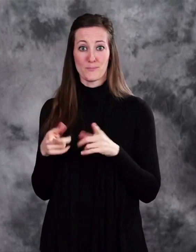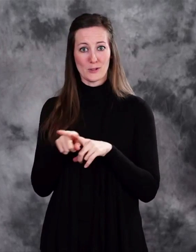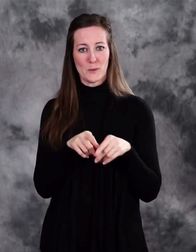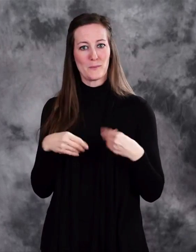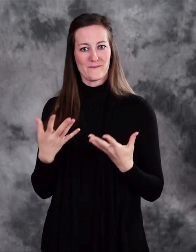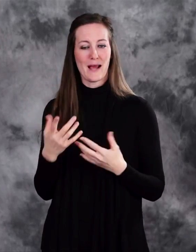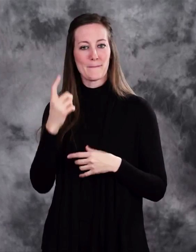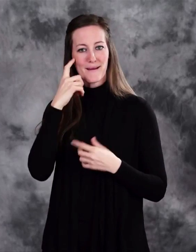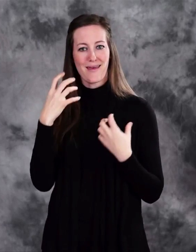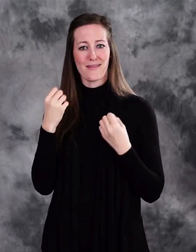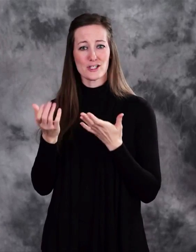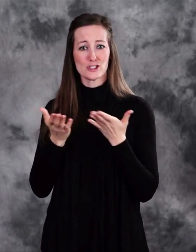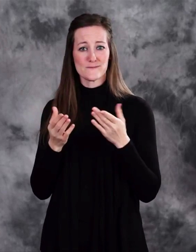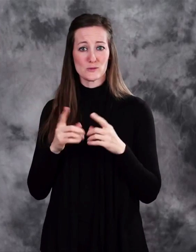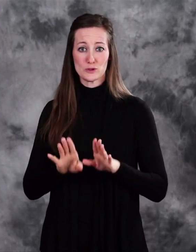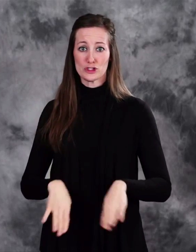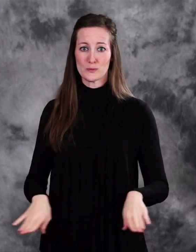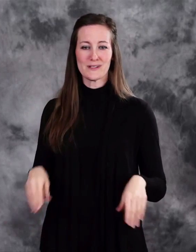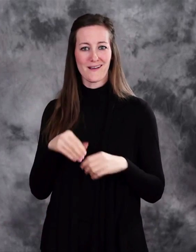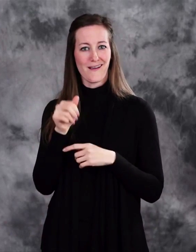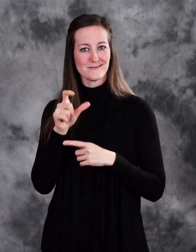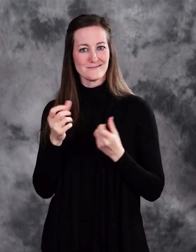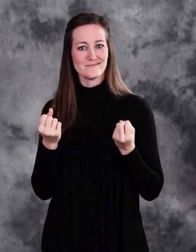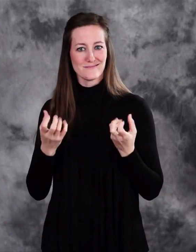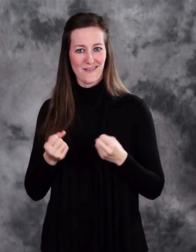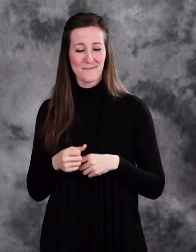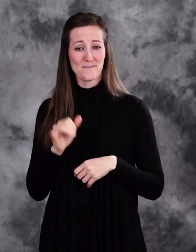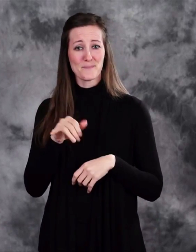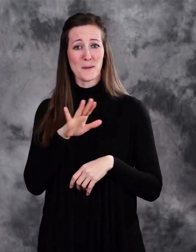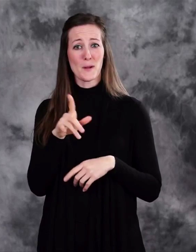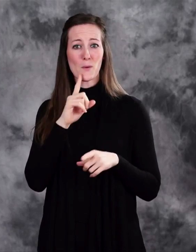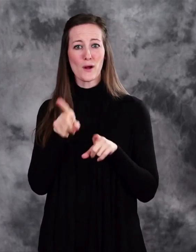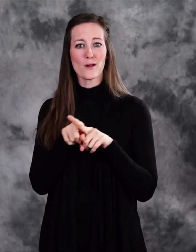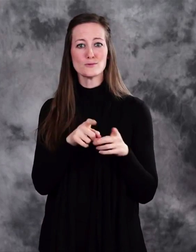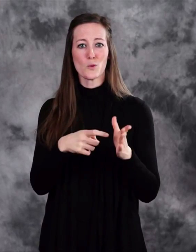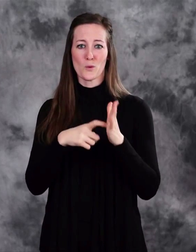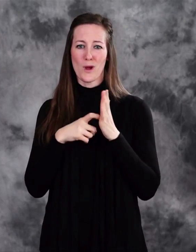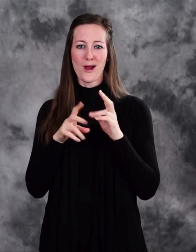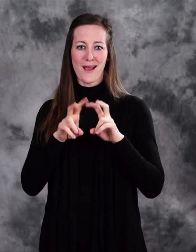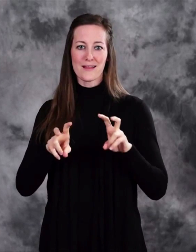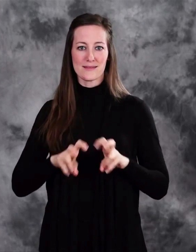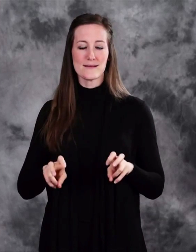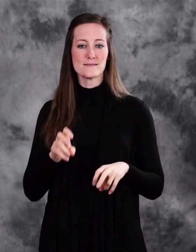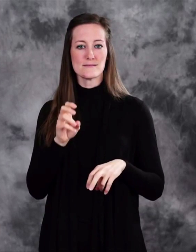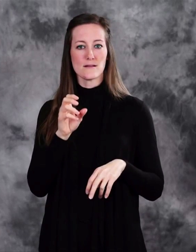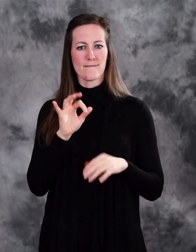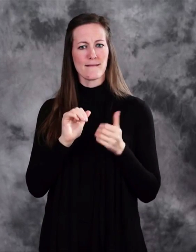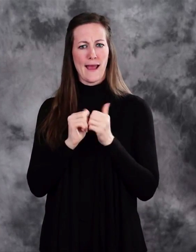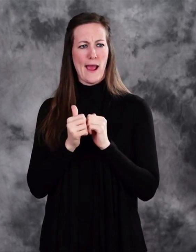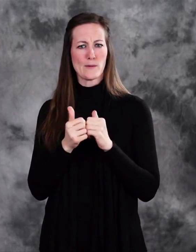provide mental health services to children in ASL. The bill would also require an analysis of how